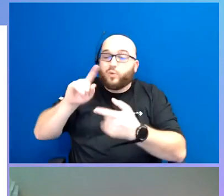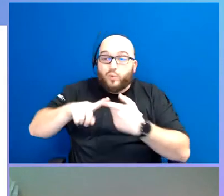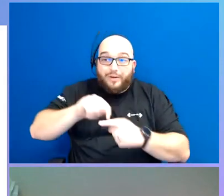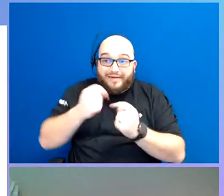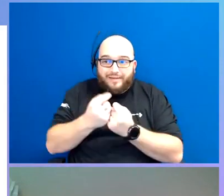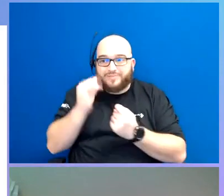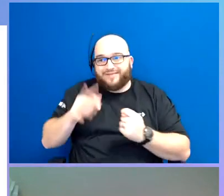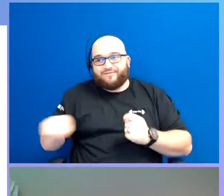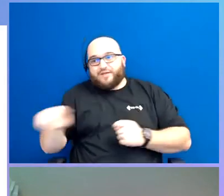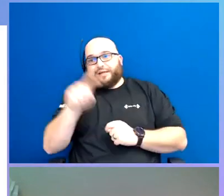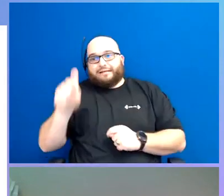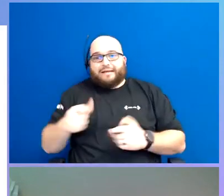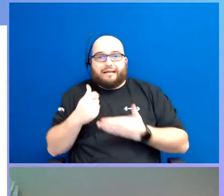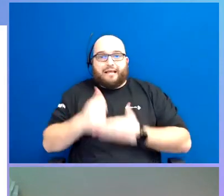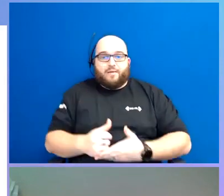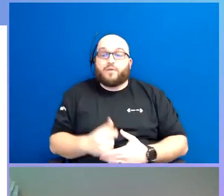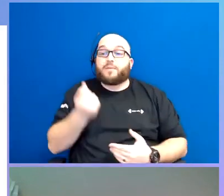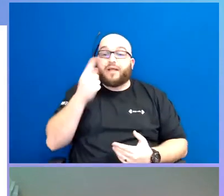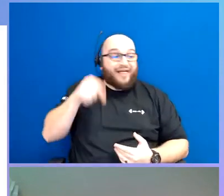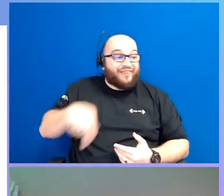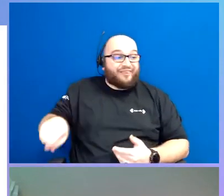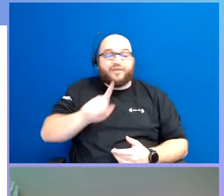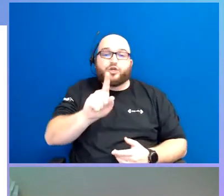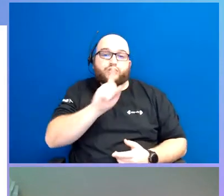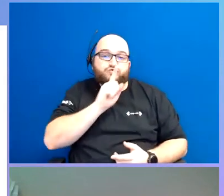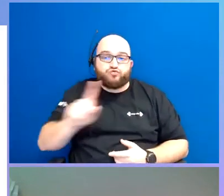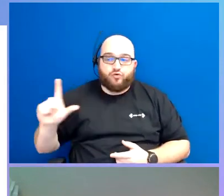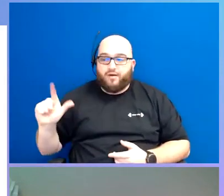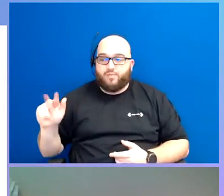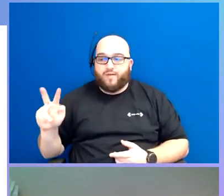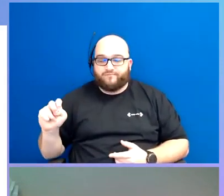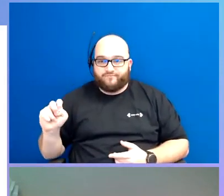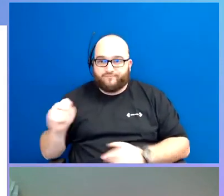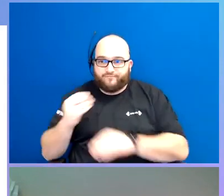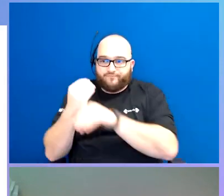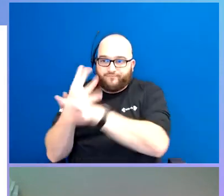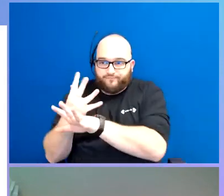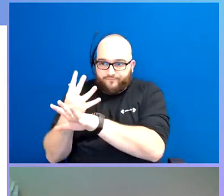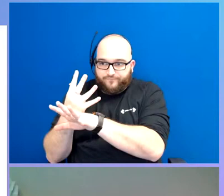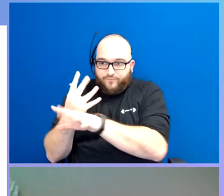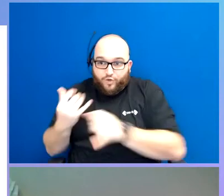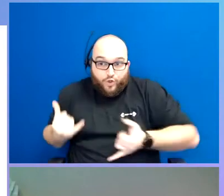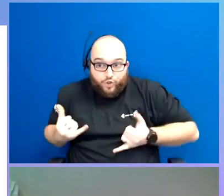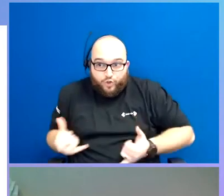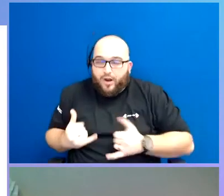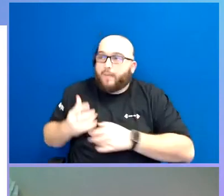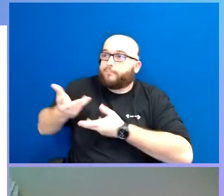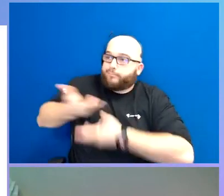these are live sessions, um, and, and I just wanted to share